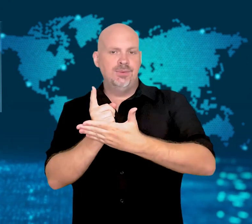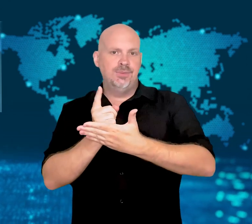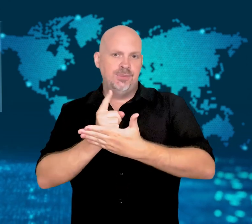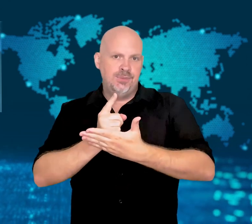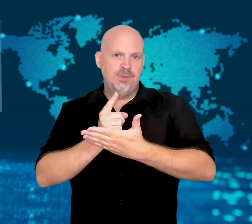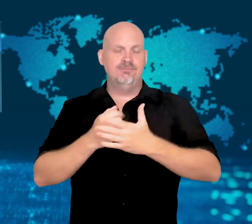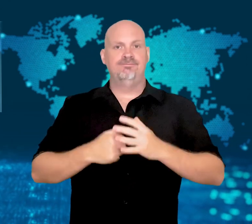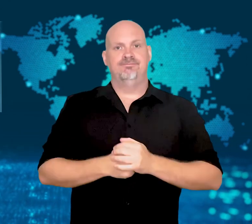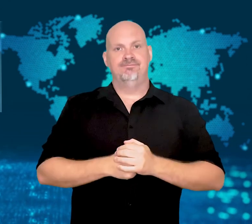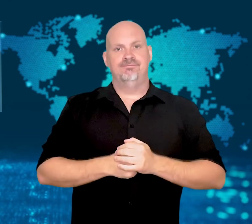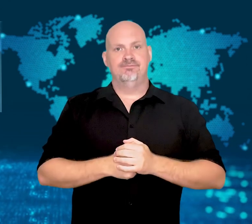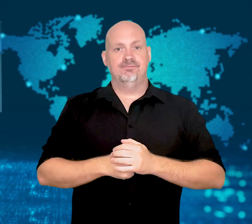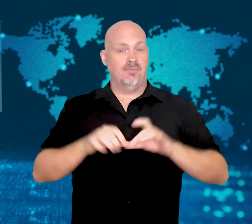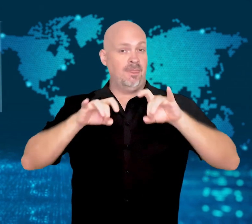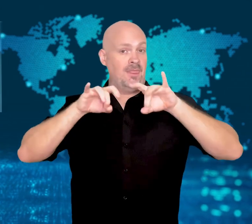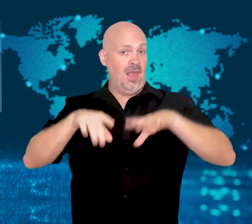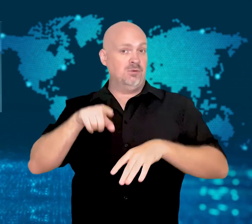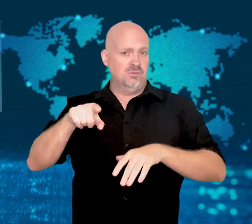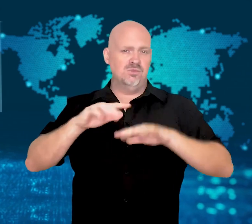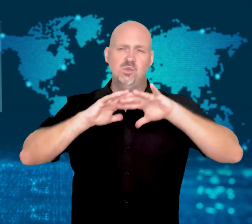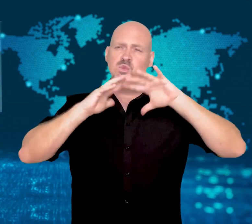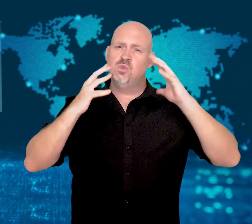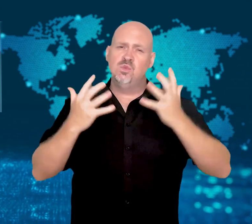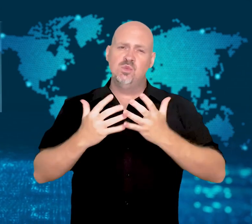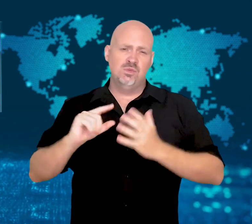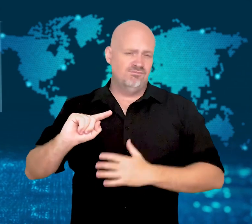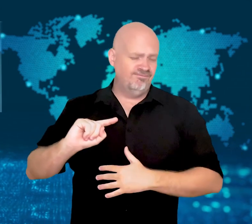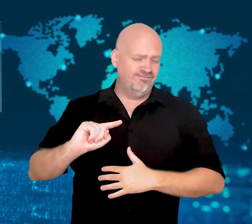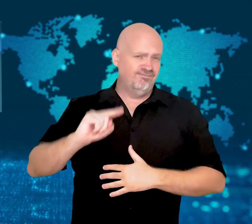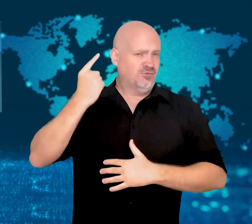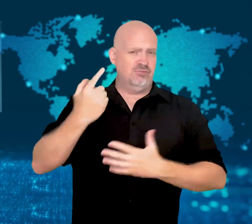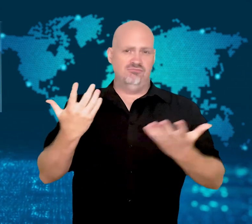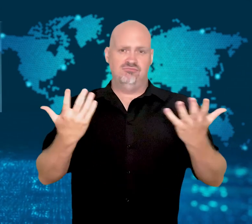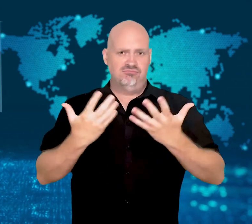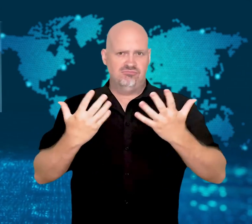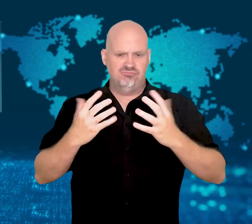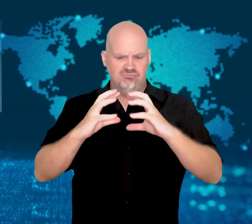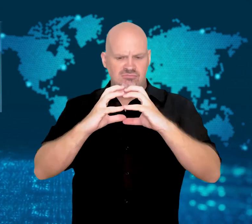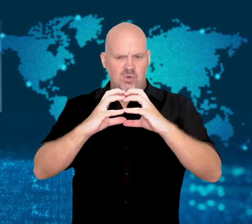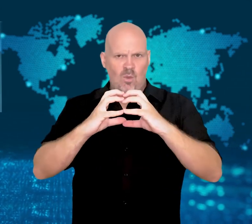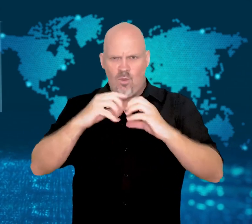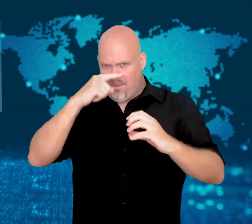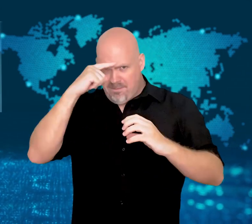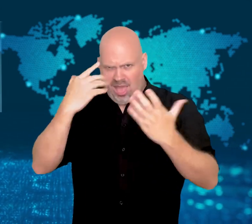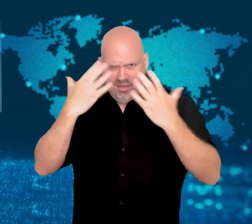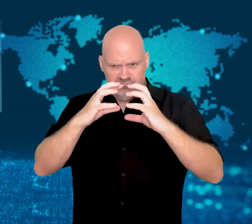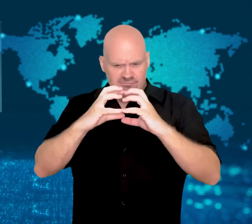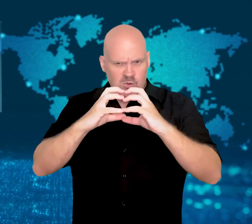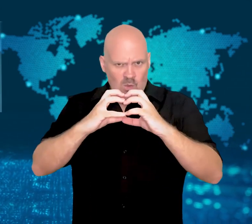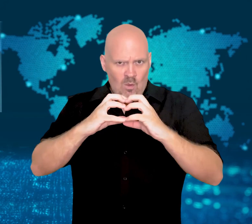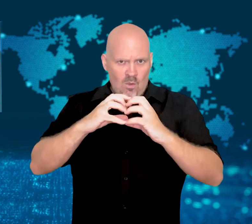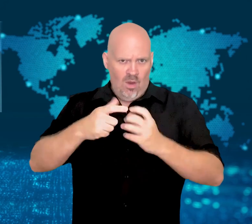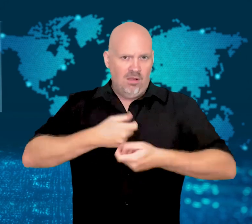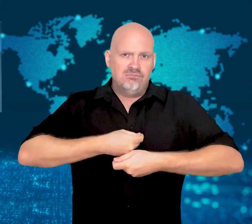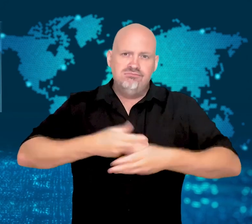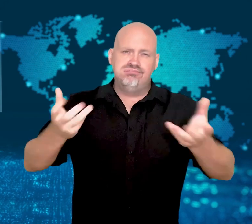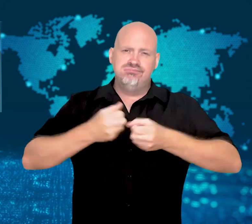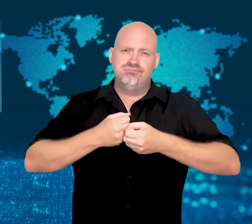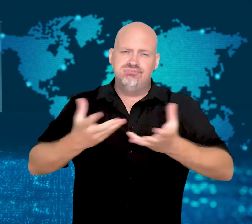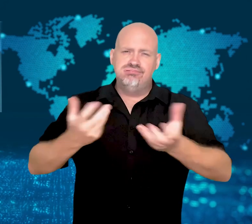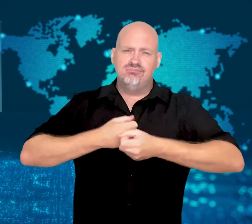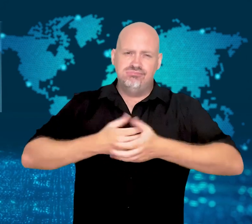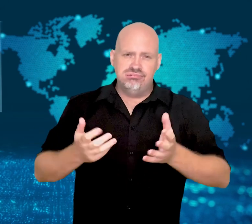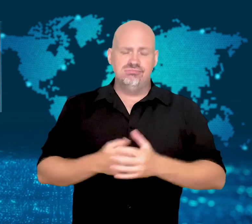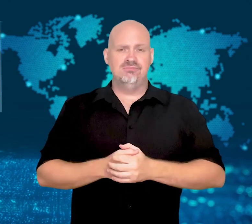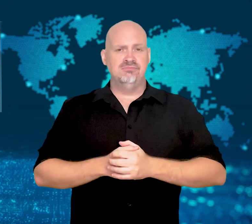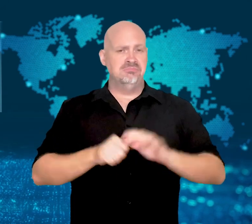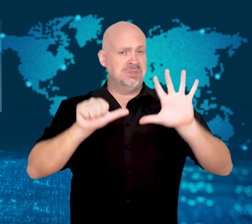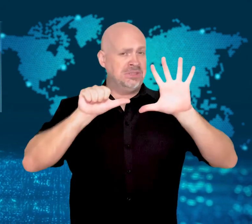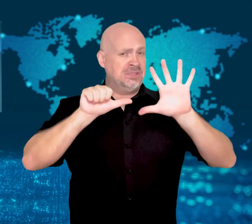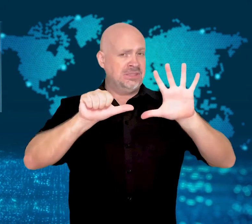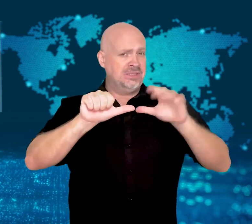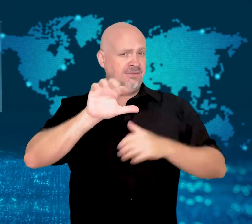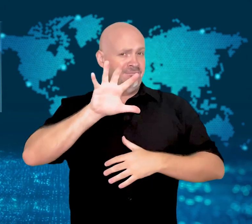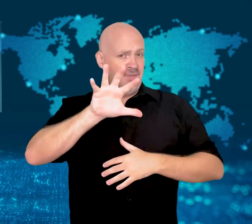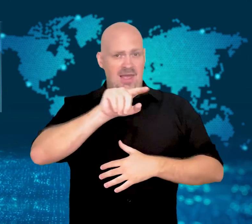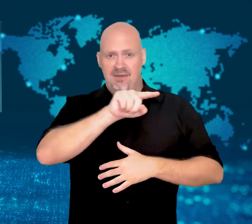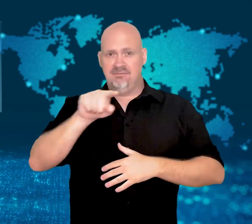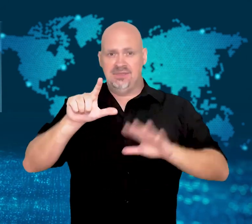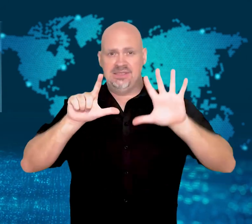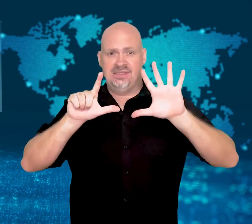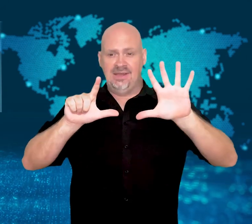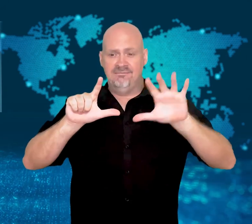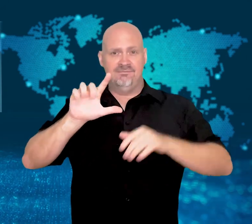Australia is the world's largest coal exporter and 65 to 75 percent of